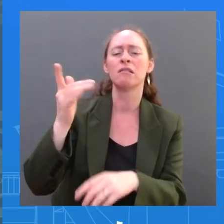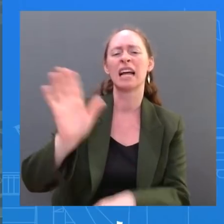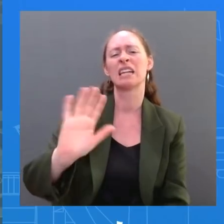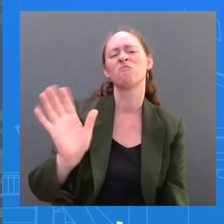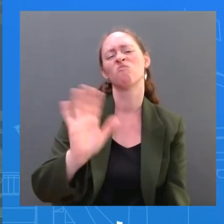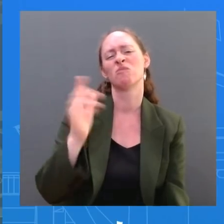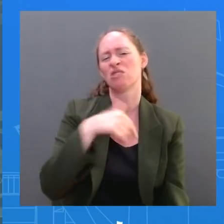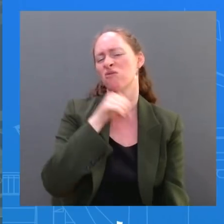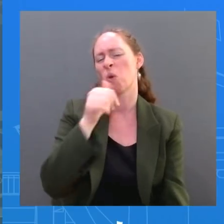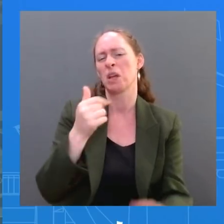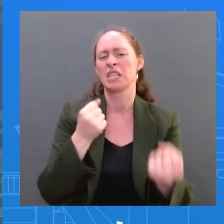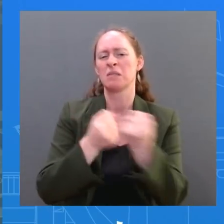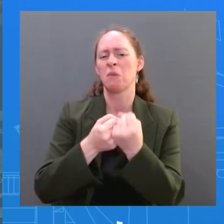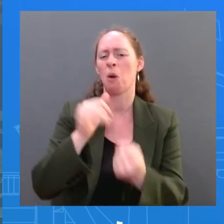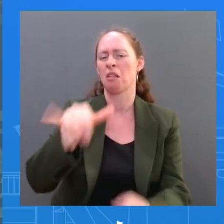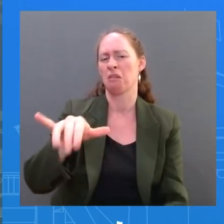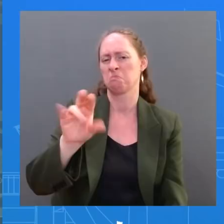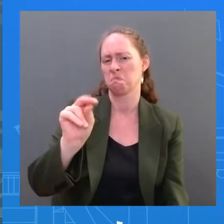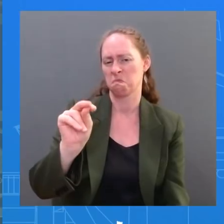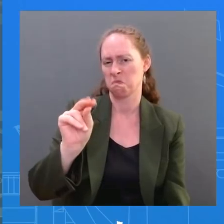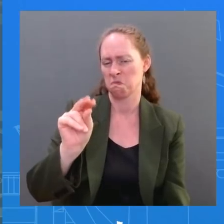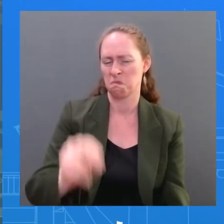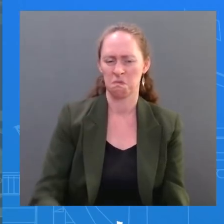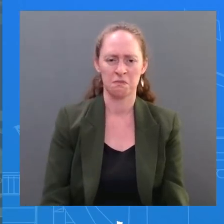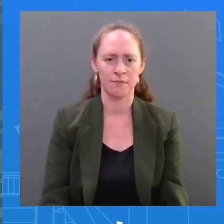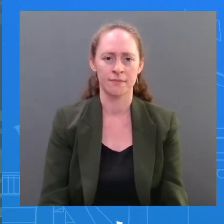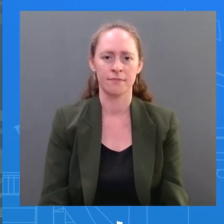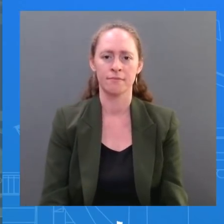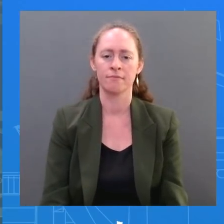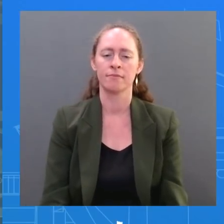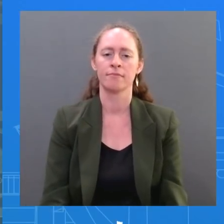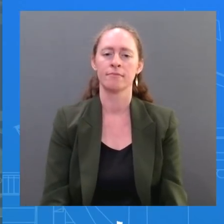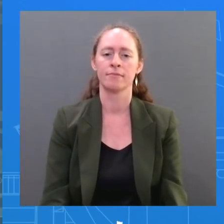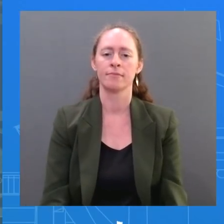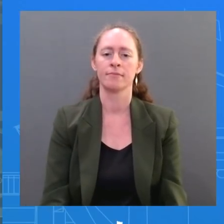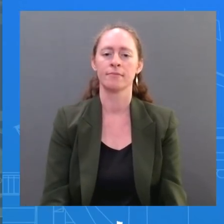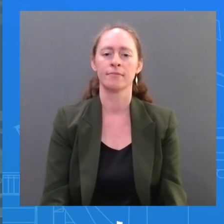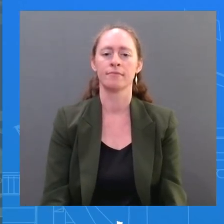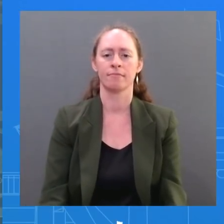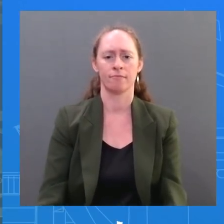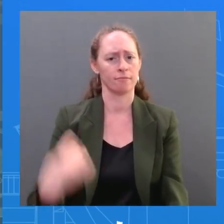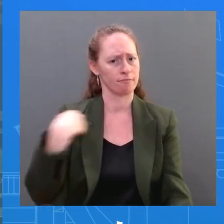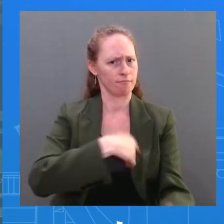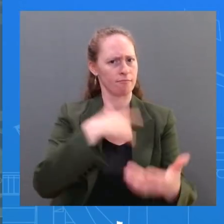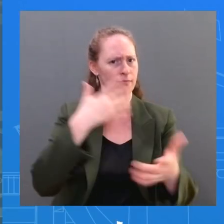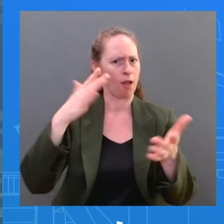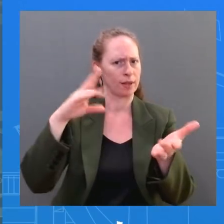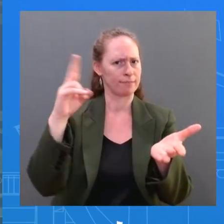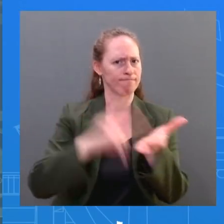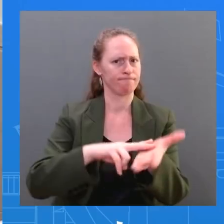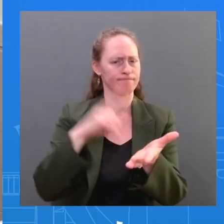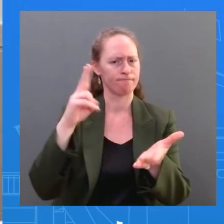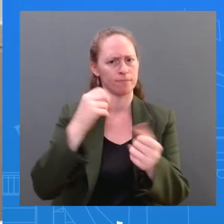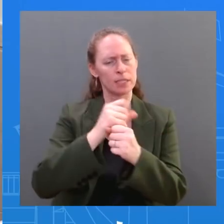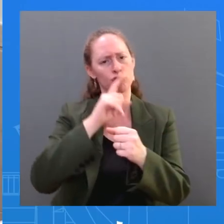he has assigned a piece of legislation making sure that they have the protection that they need. And so we -- The Press: But you never said, "Don't go to their houses."